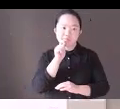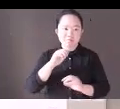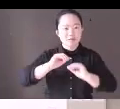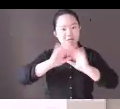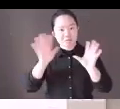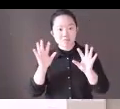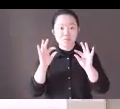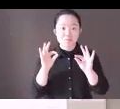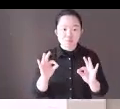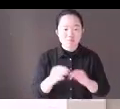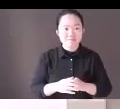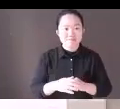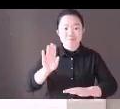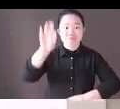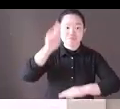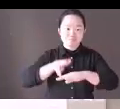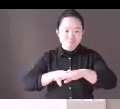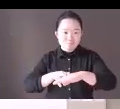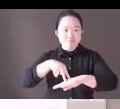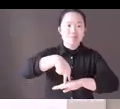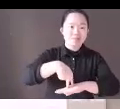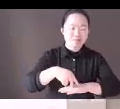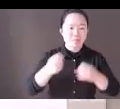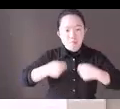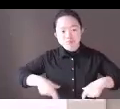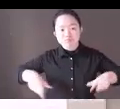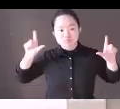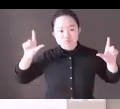arrive so that we get the captions and everything live on Zoom also for everyone to hear what you're